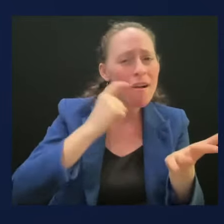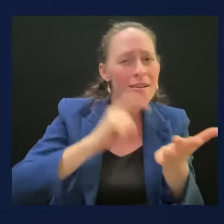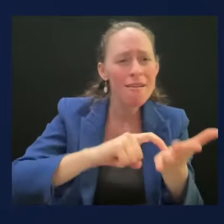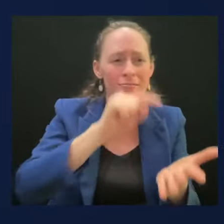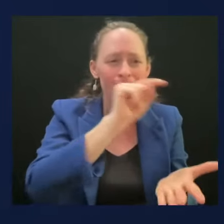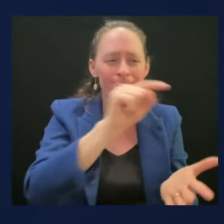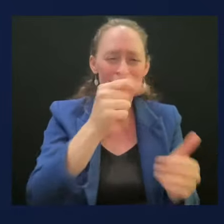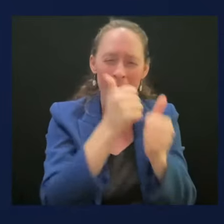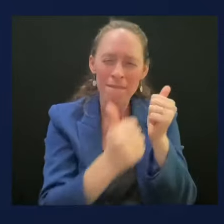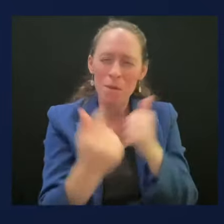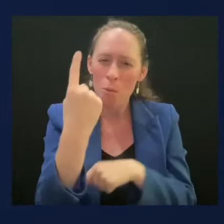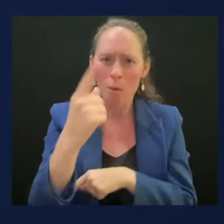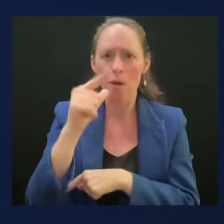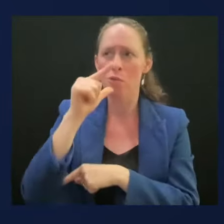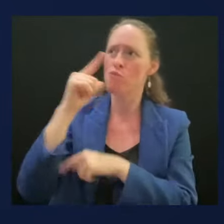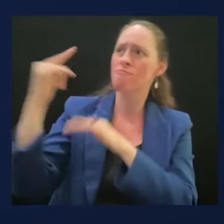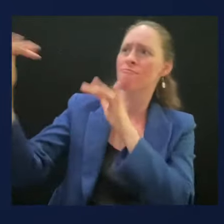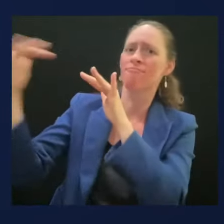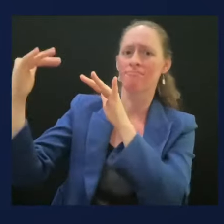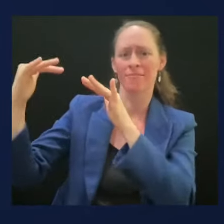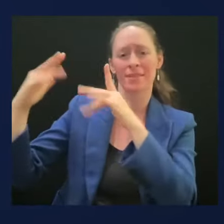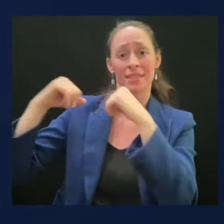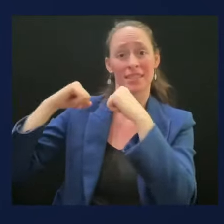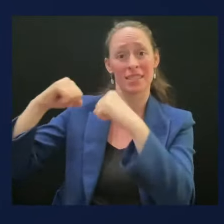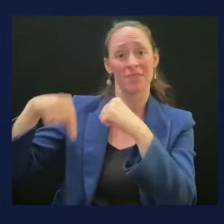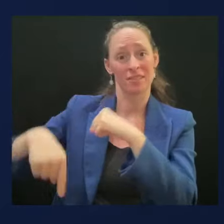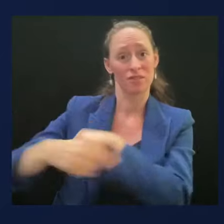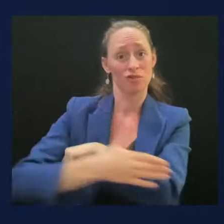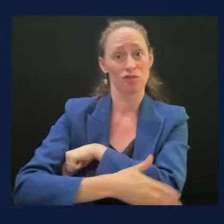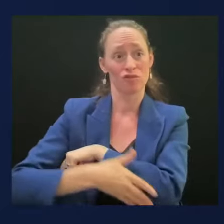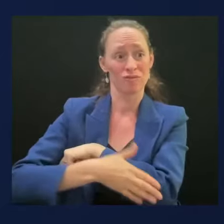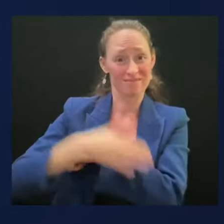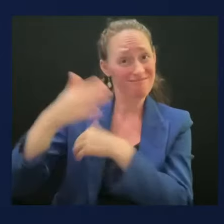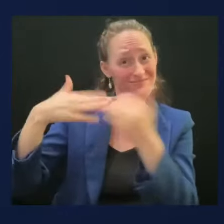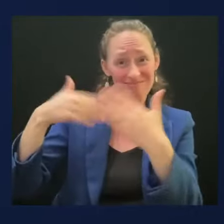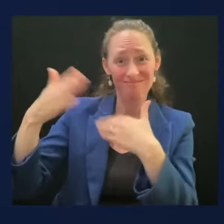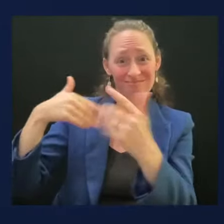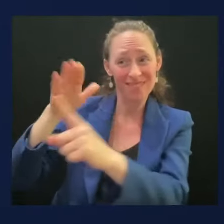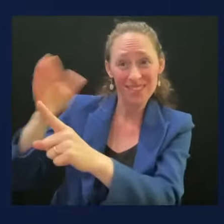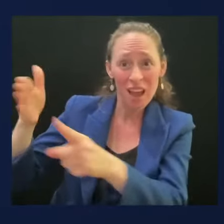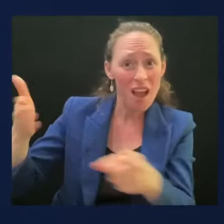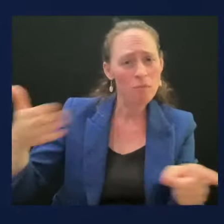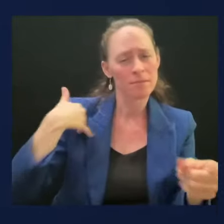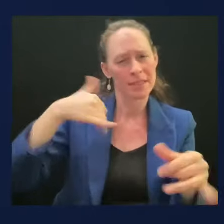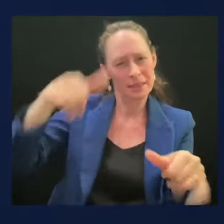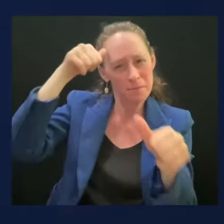And one of the stories of the graves here at Arlington belongs to Chaplain Charles Waters.